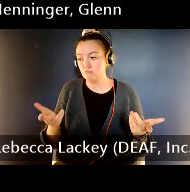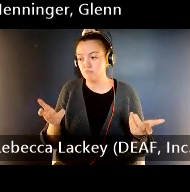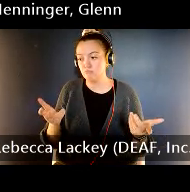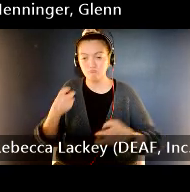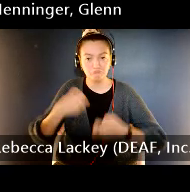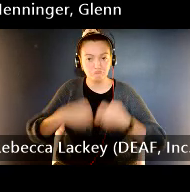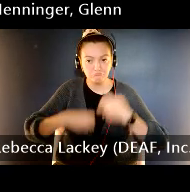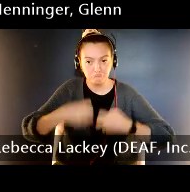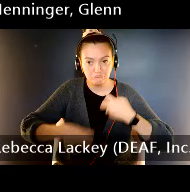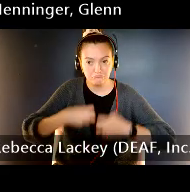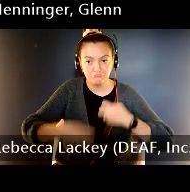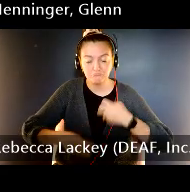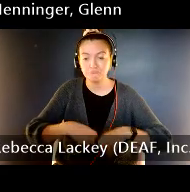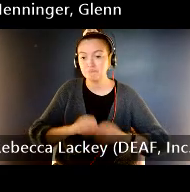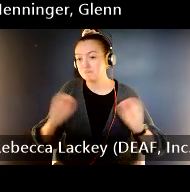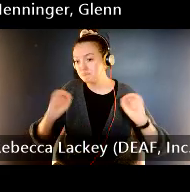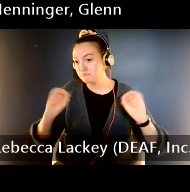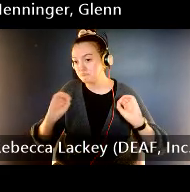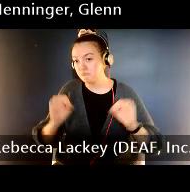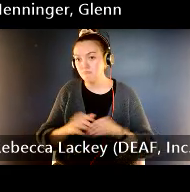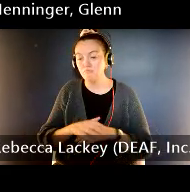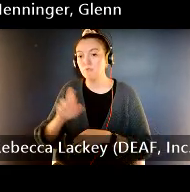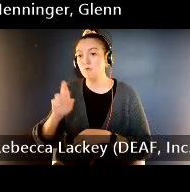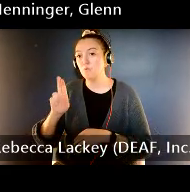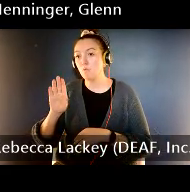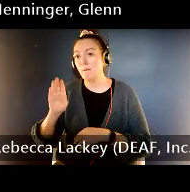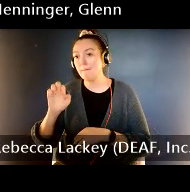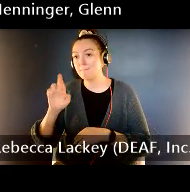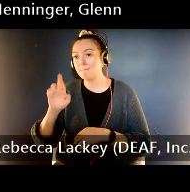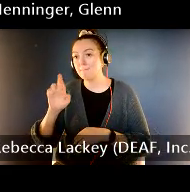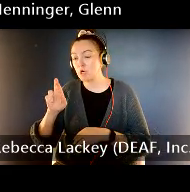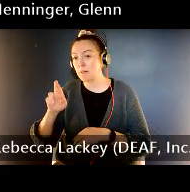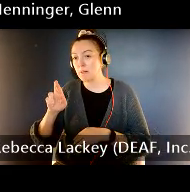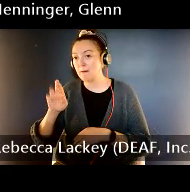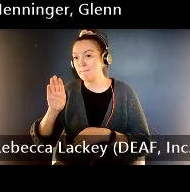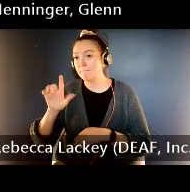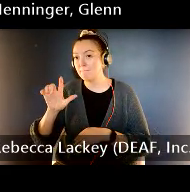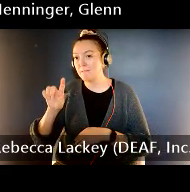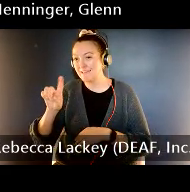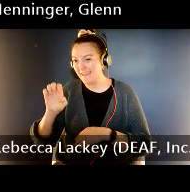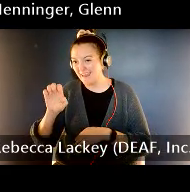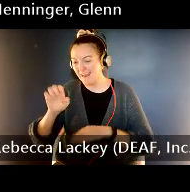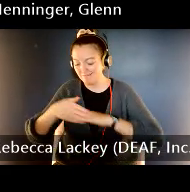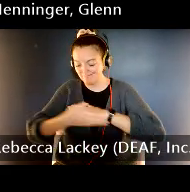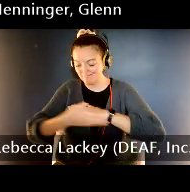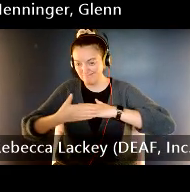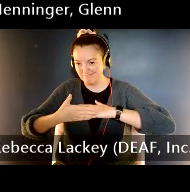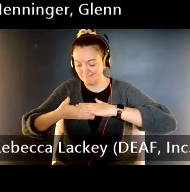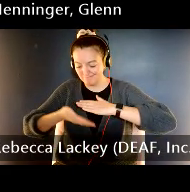They have a rubberized blade on the plow that will allow them to pass over the